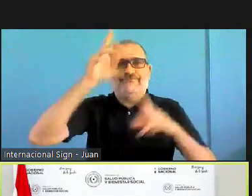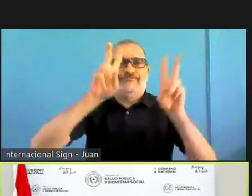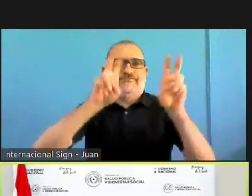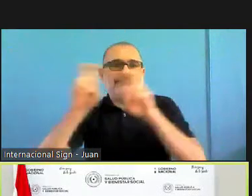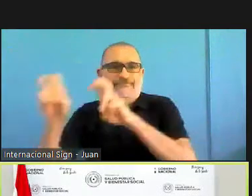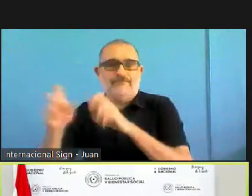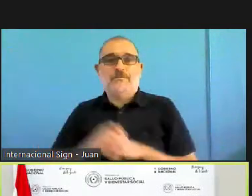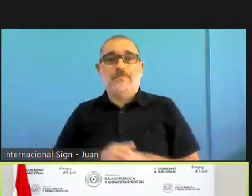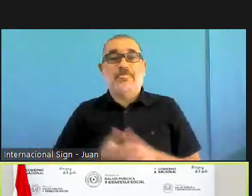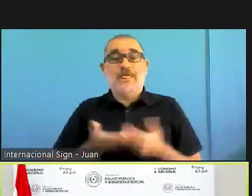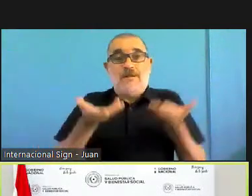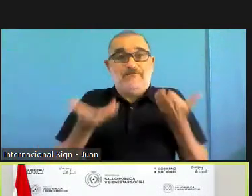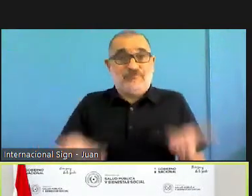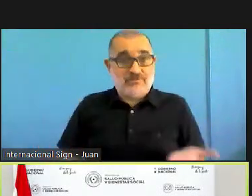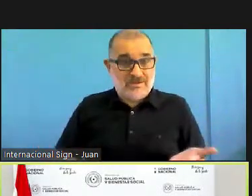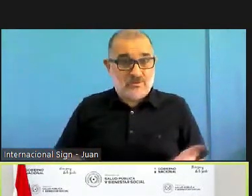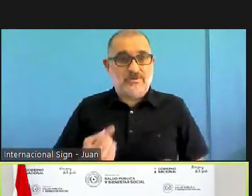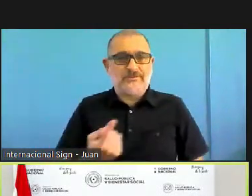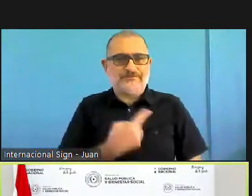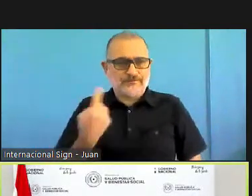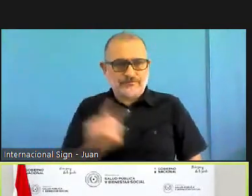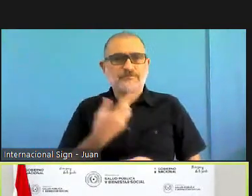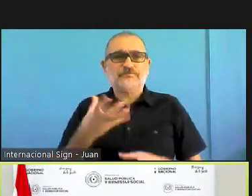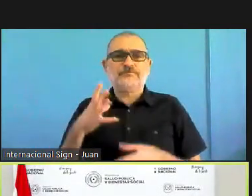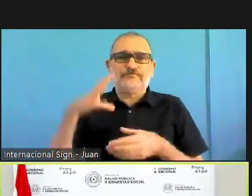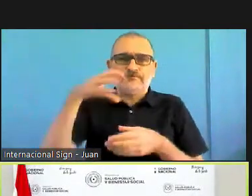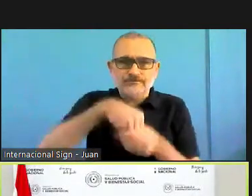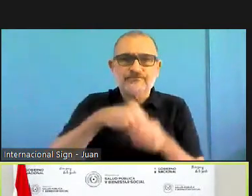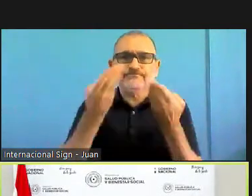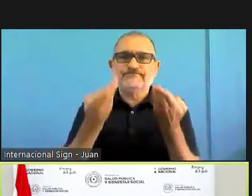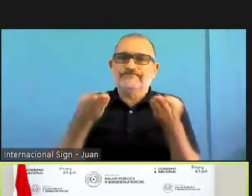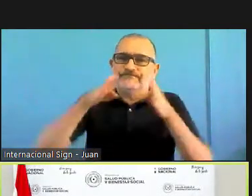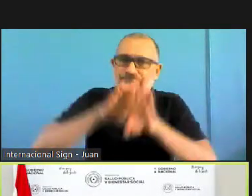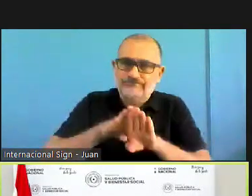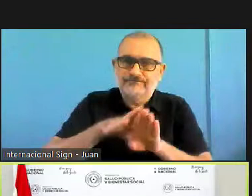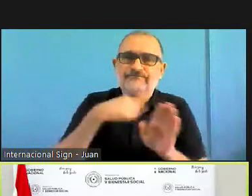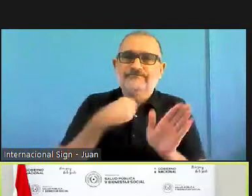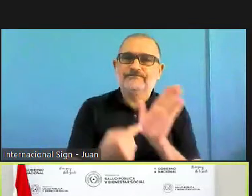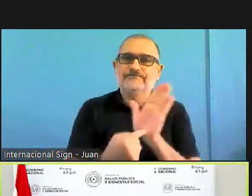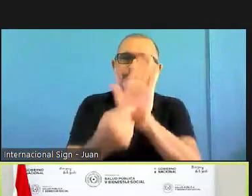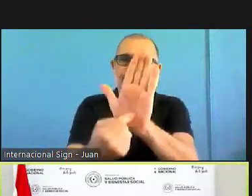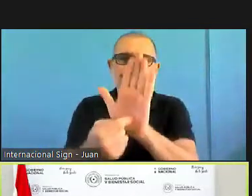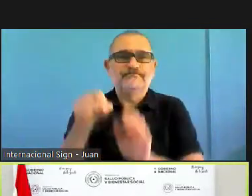about mental health online -- this is what we call the detox for mental